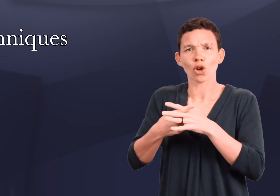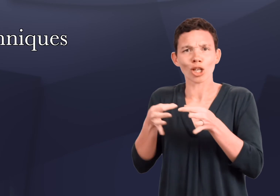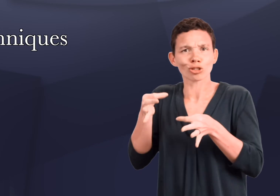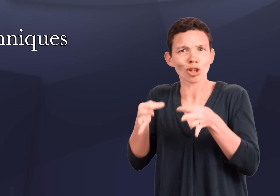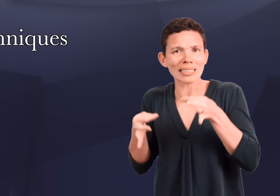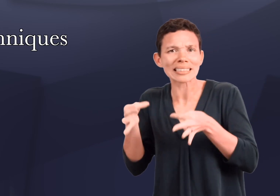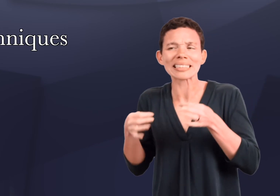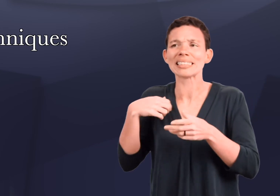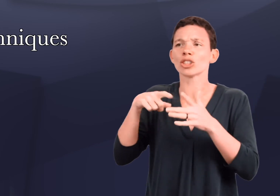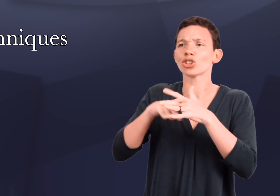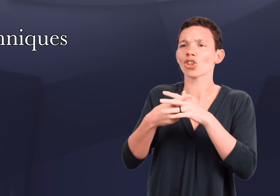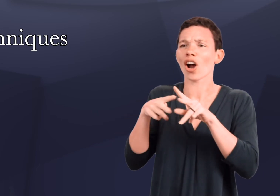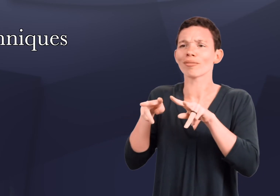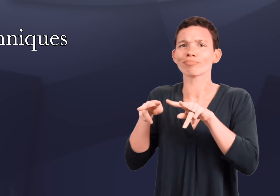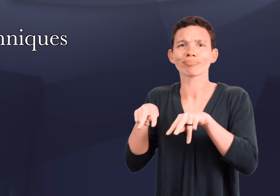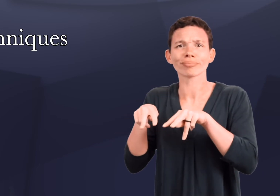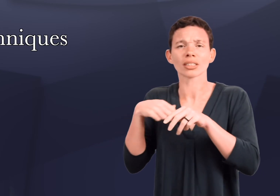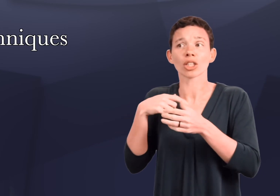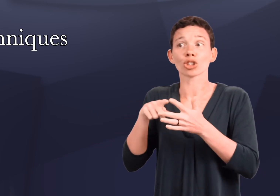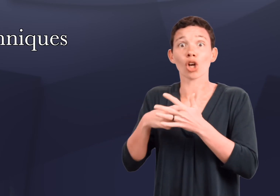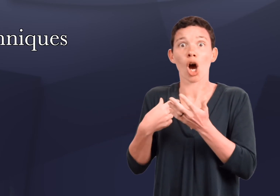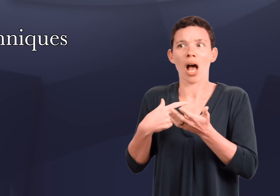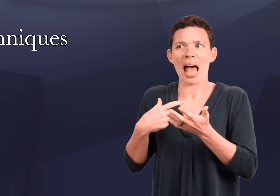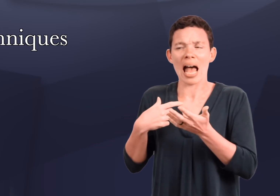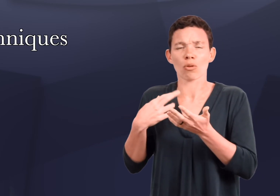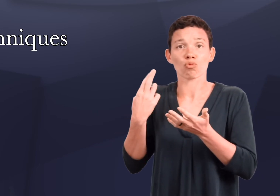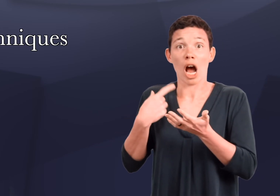Then, I become judgmental and condescending in my thoughts.